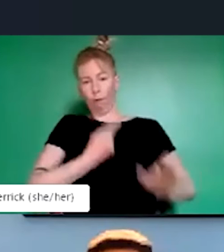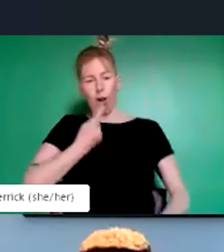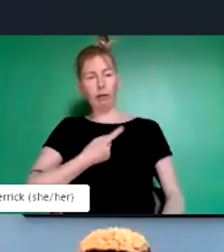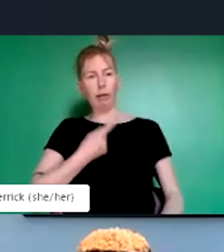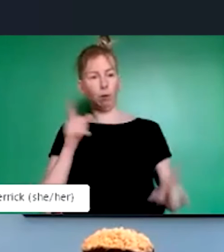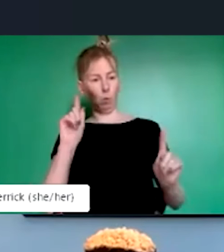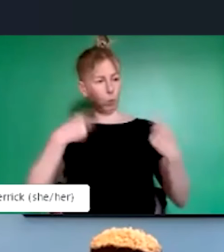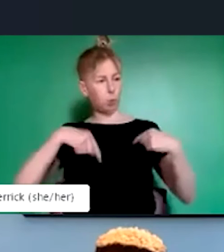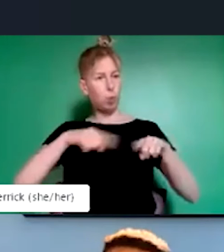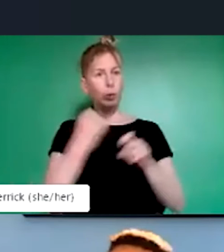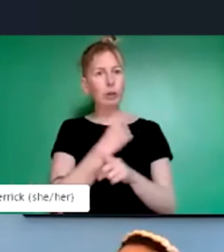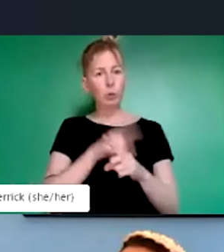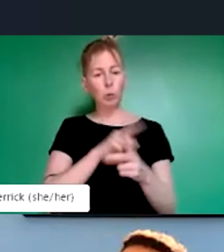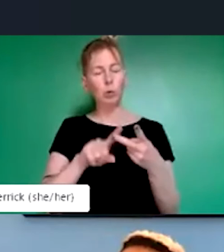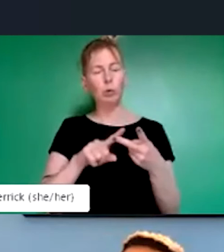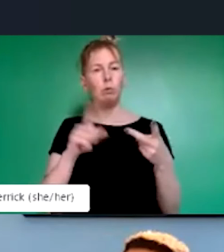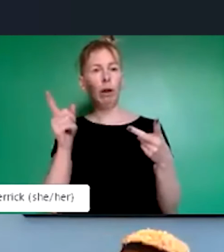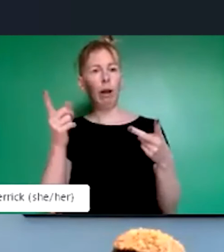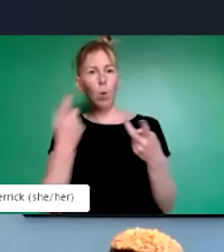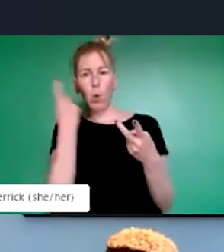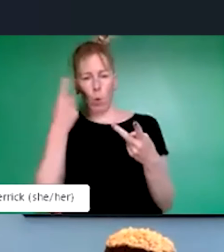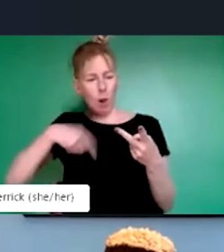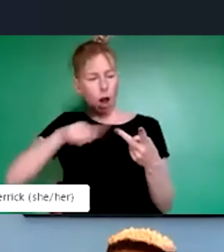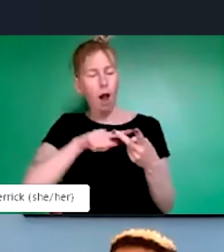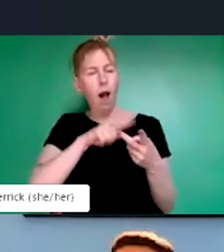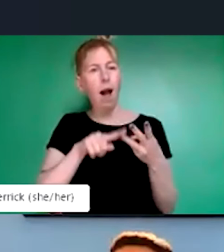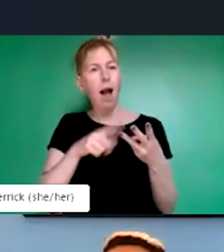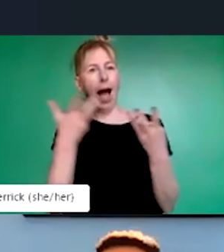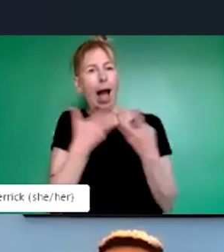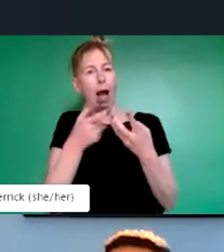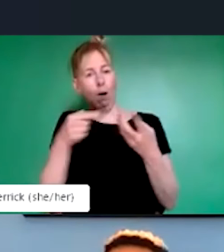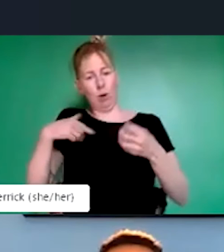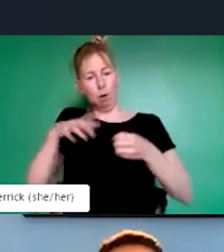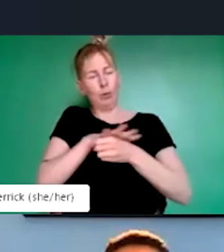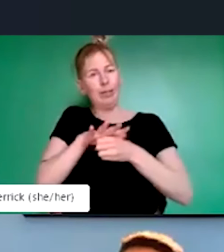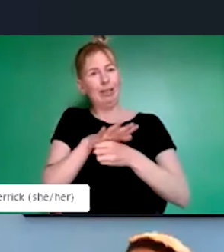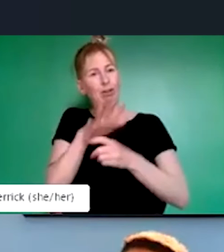positioned and what marks us in the world. And we can look at it in terms of colonised,